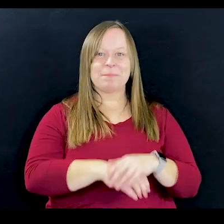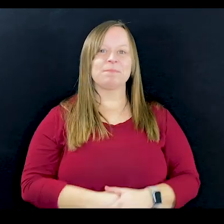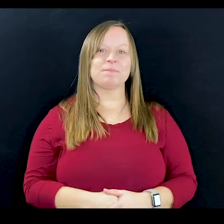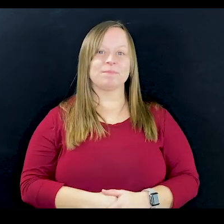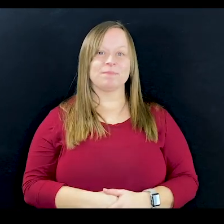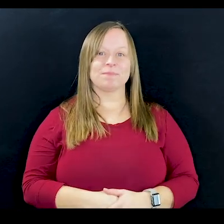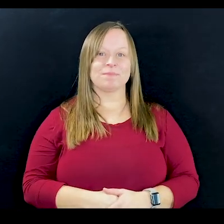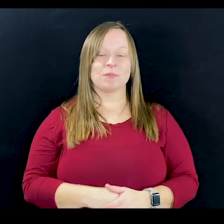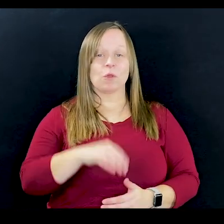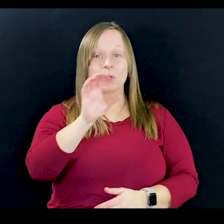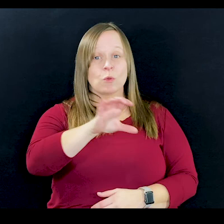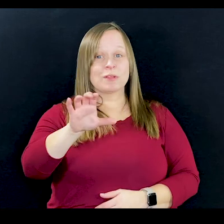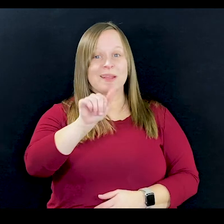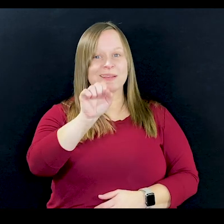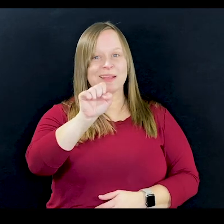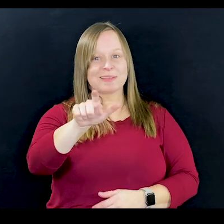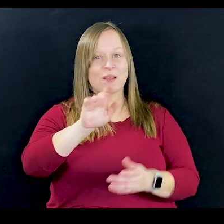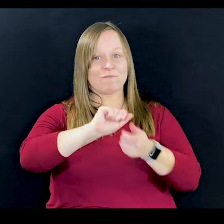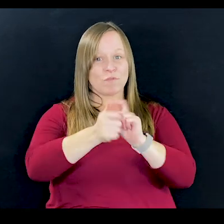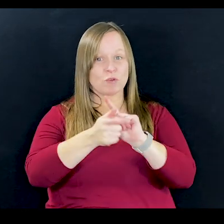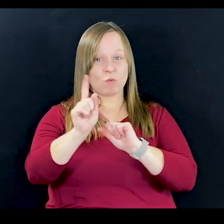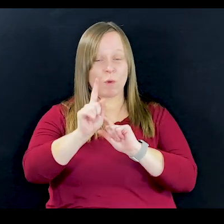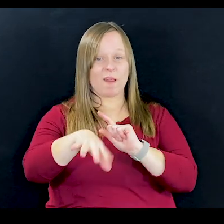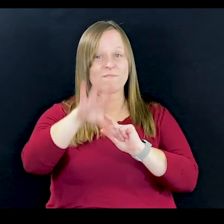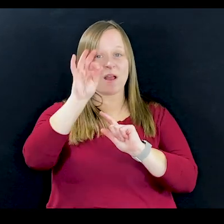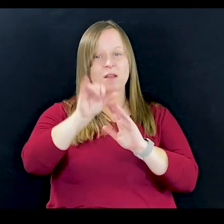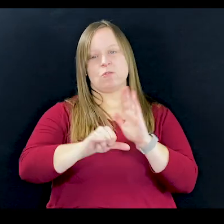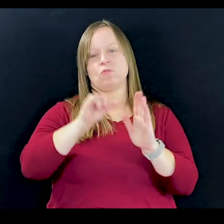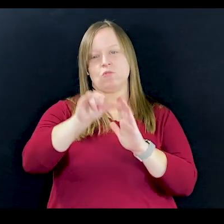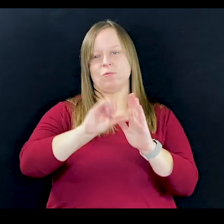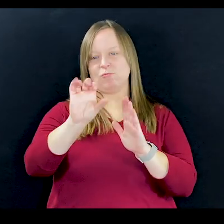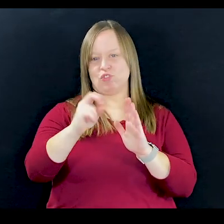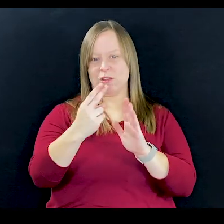state of New York. The closed caption version of this podcast is available on